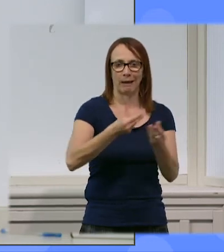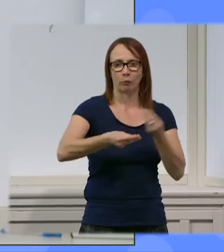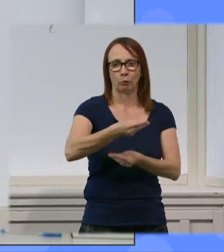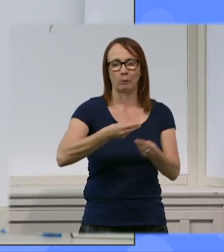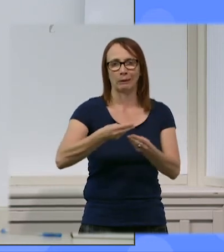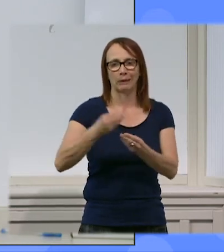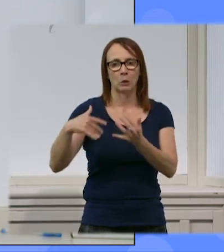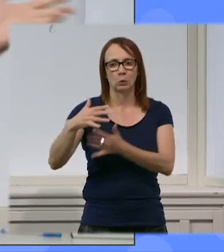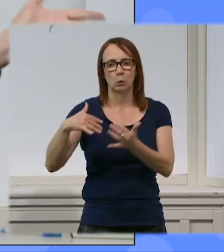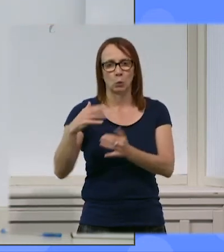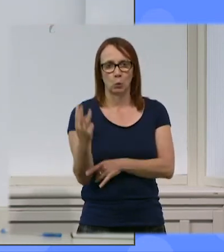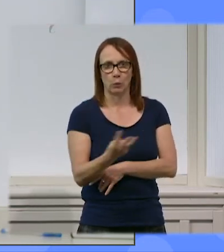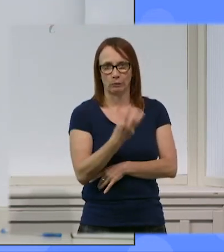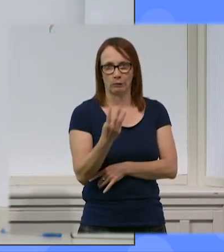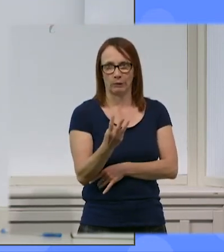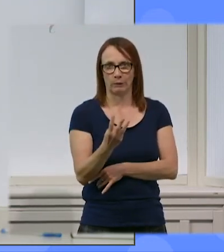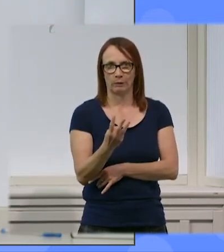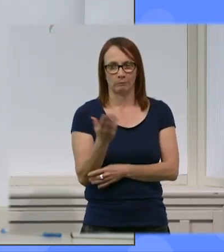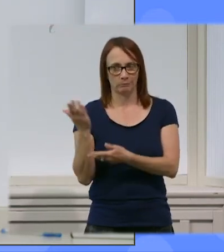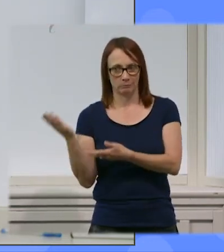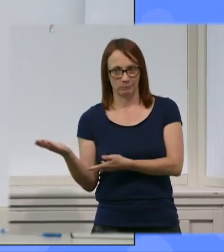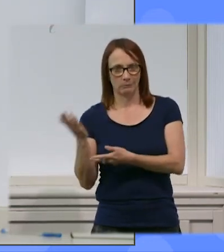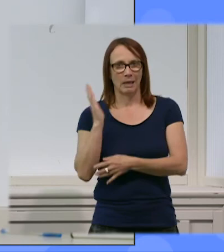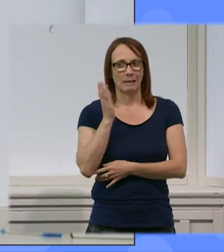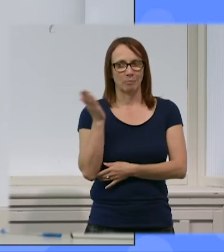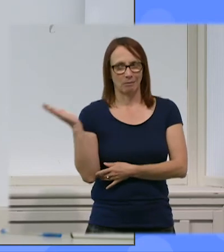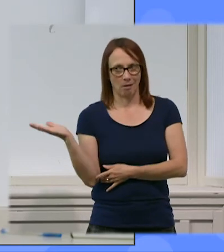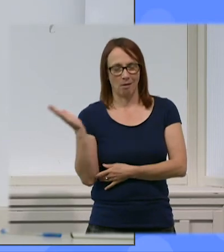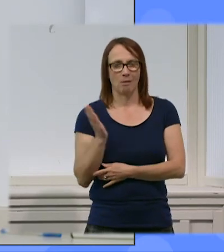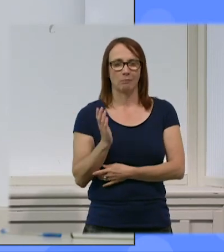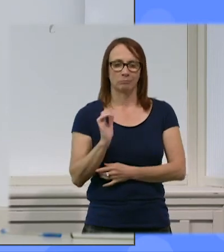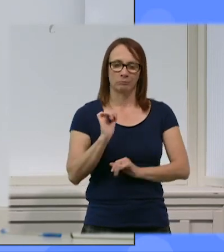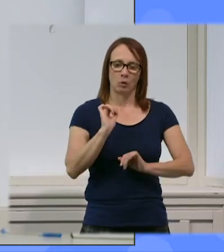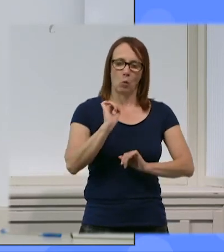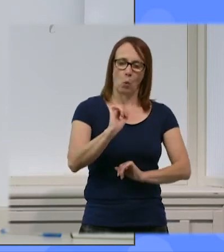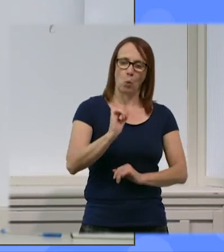speakers and to my left will pitch their positions outlining the choices and